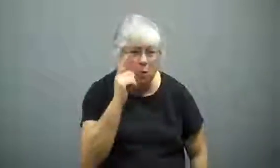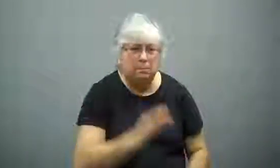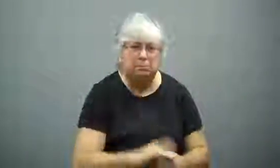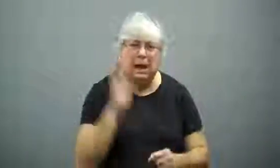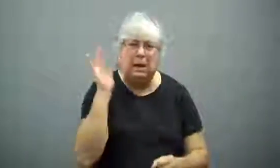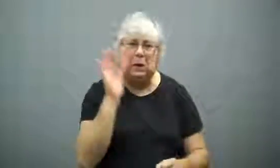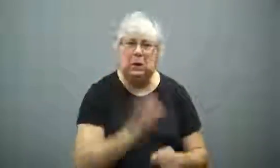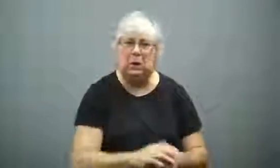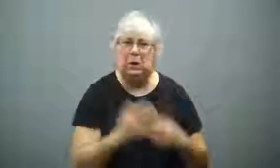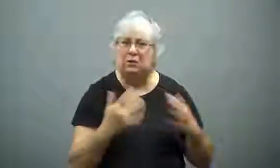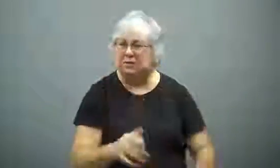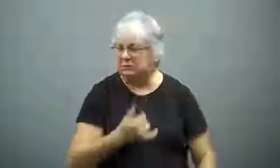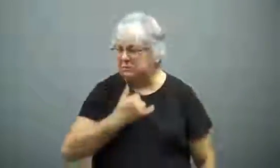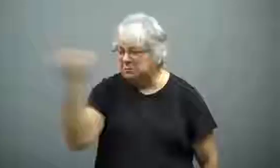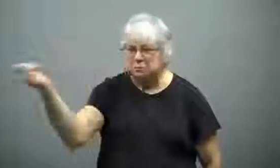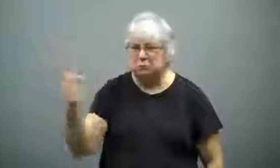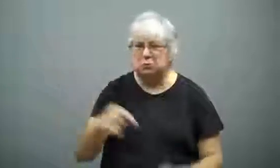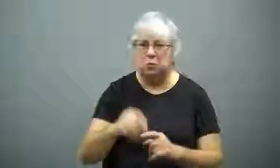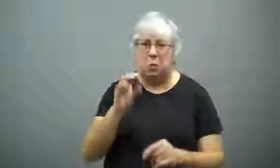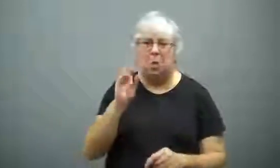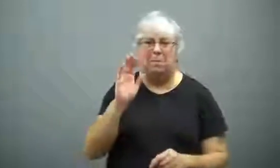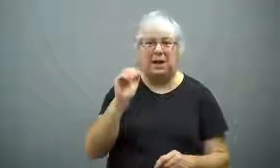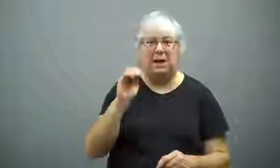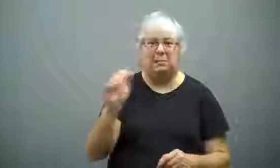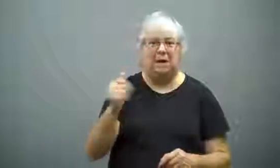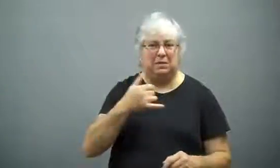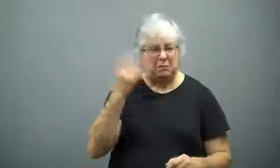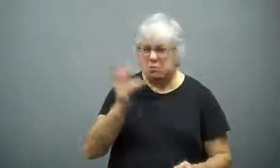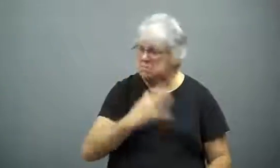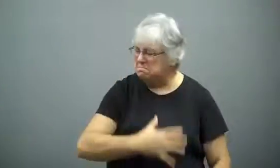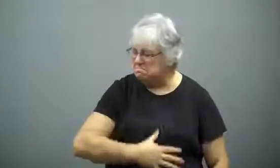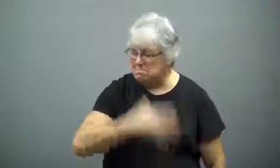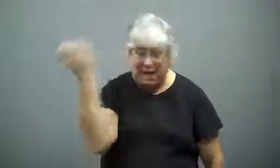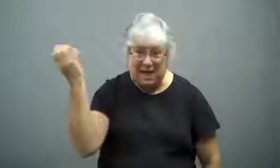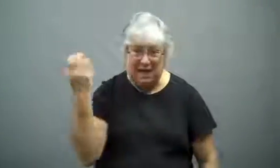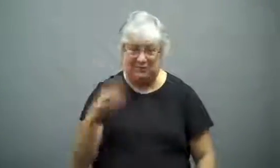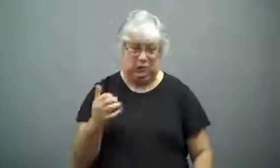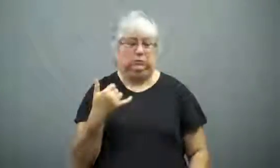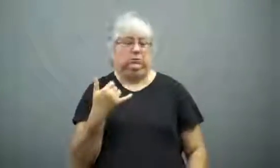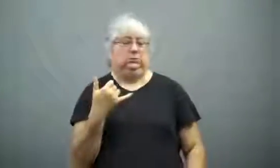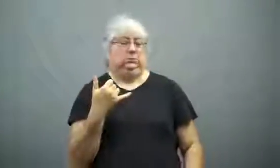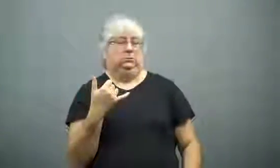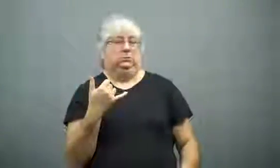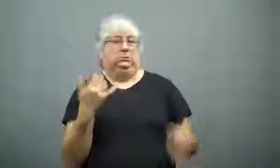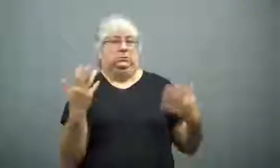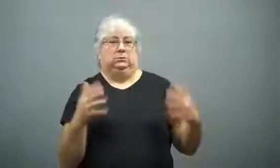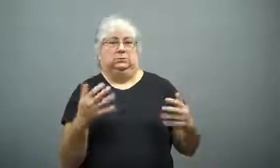she fired off an angry phone call to Obama.